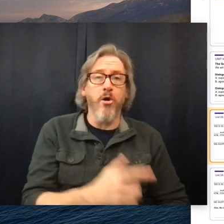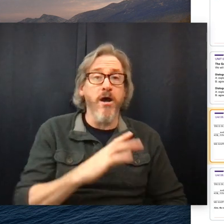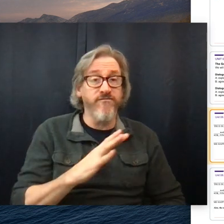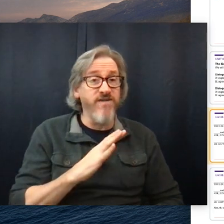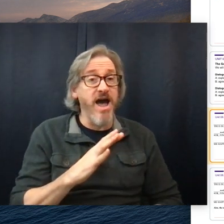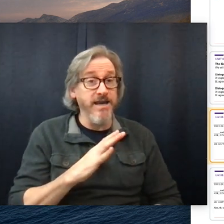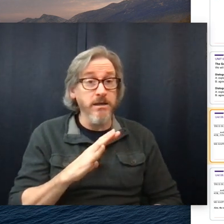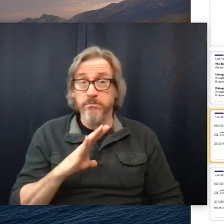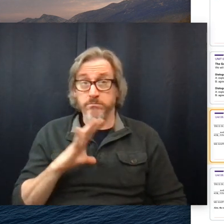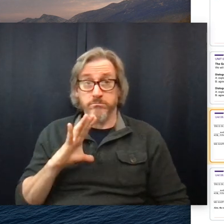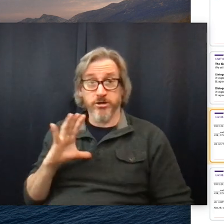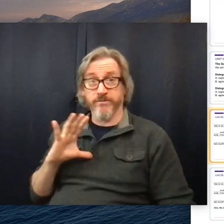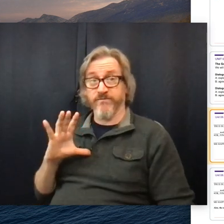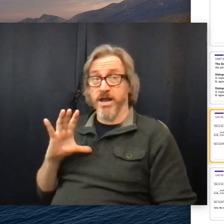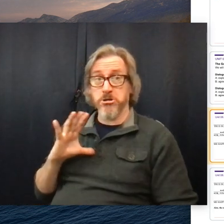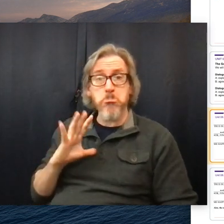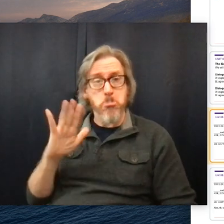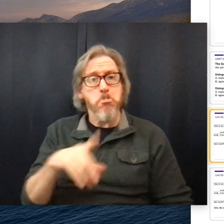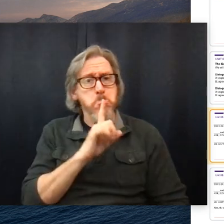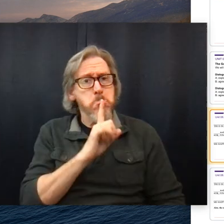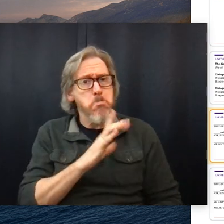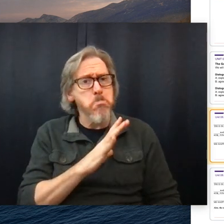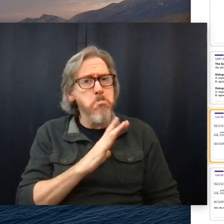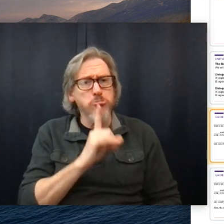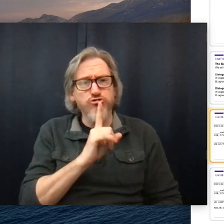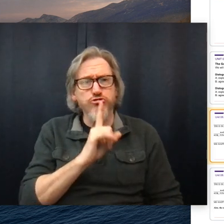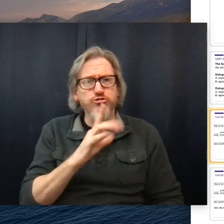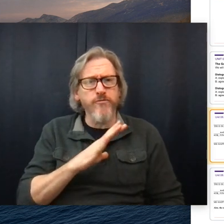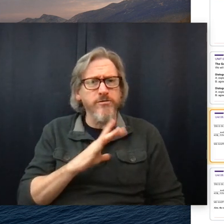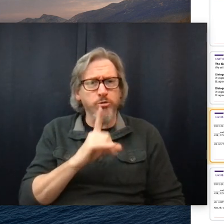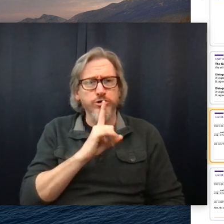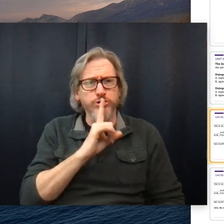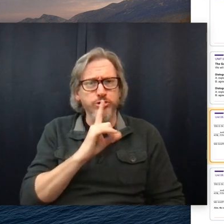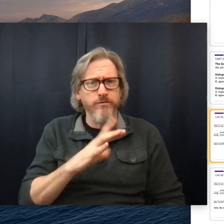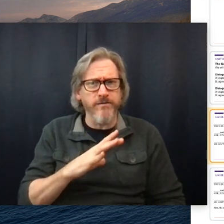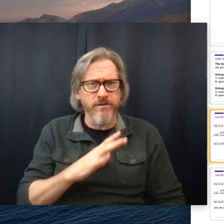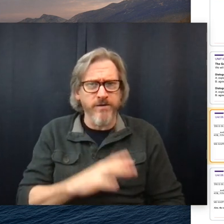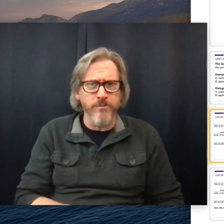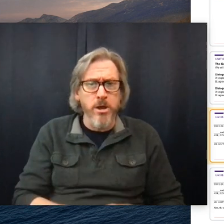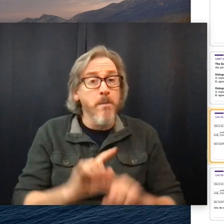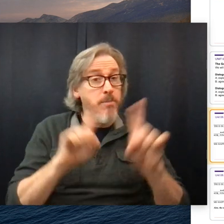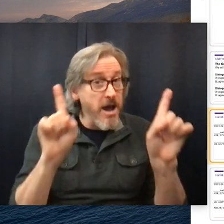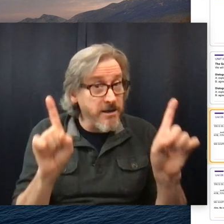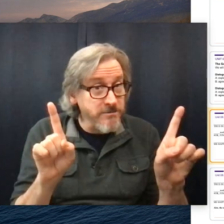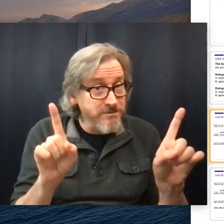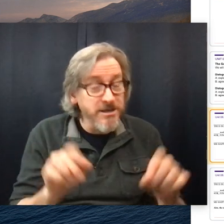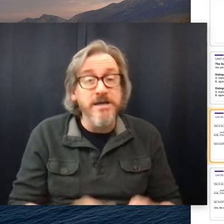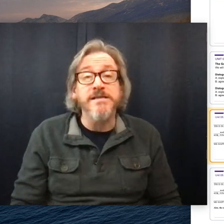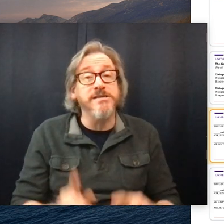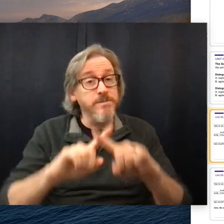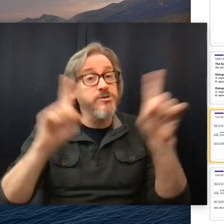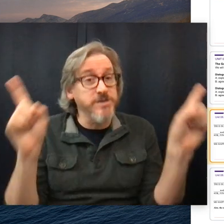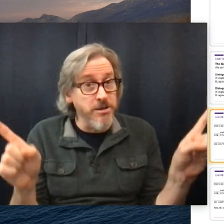uh fine right fine true true fine or sure sure sure fine fine fine but now sometimes you sign